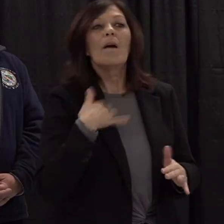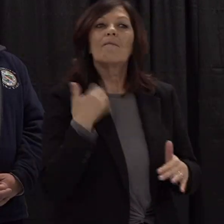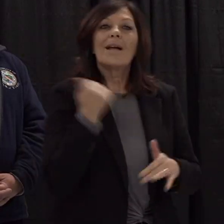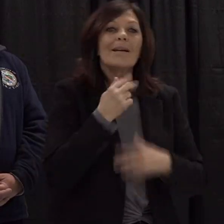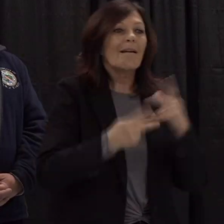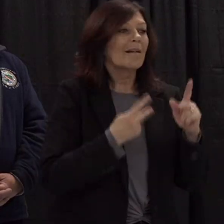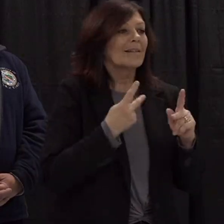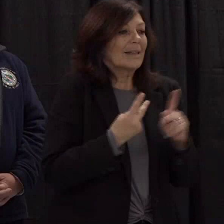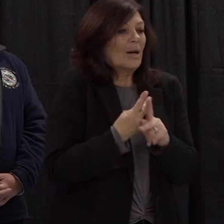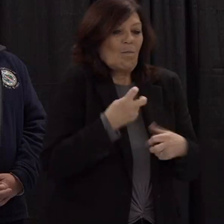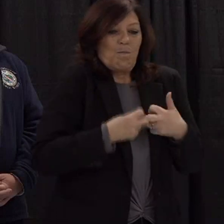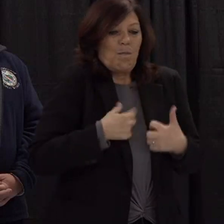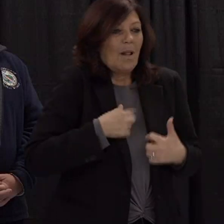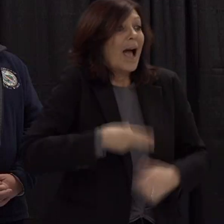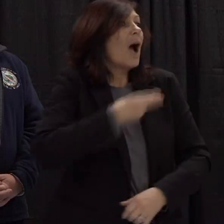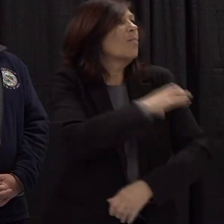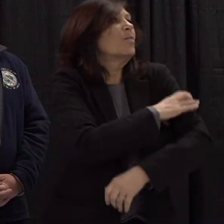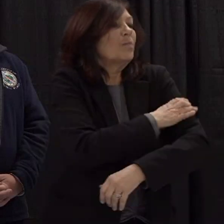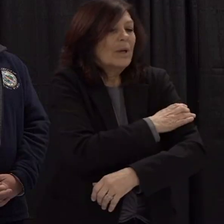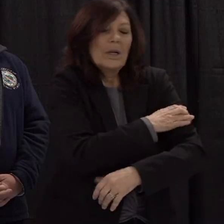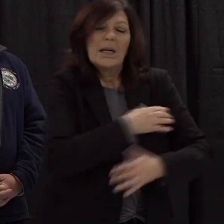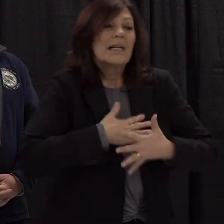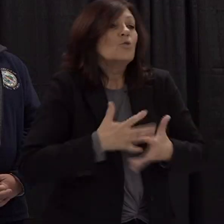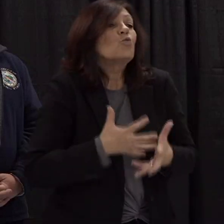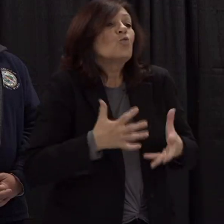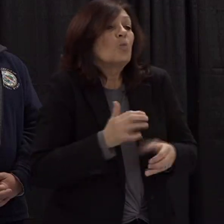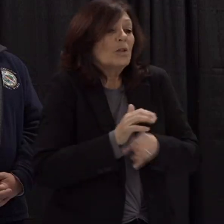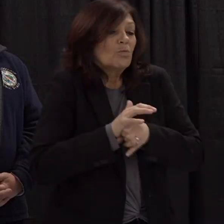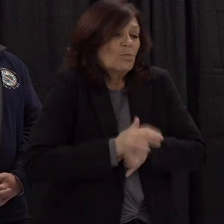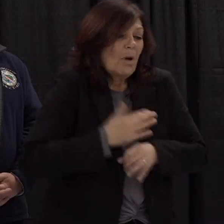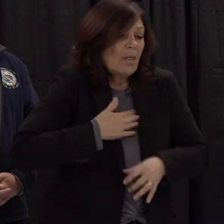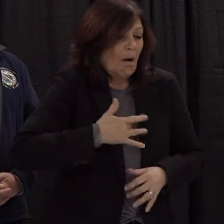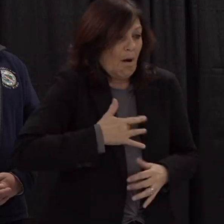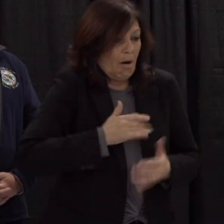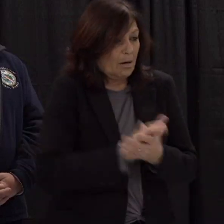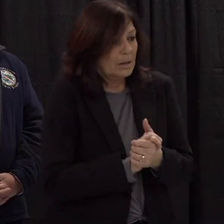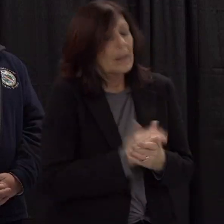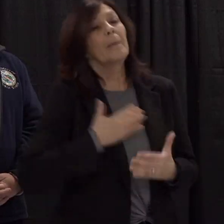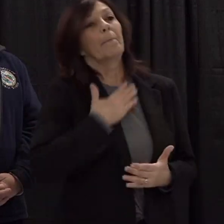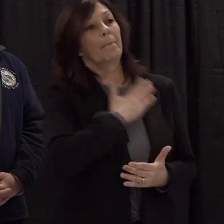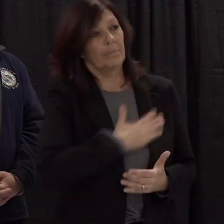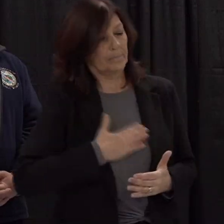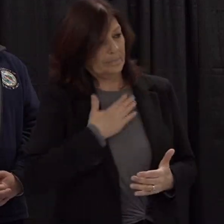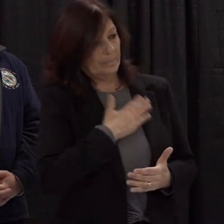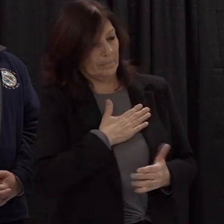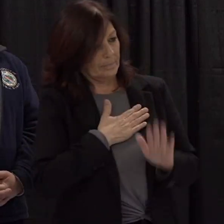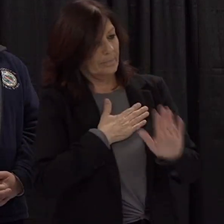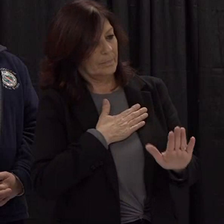issues like high blood pressure or any any other type of cardiac issues. So please, just like let your driveway